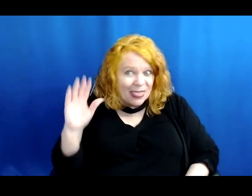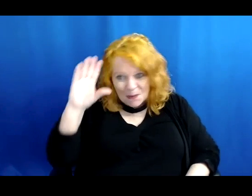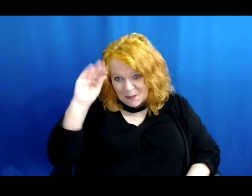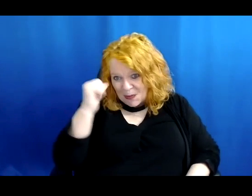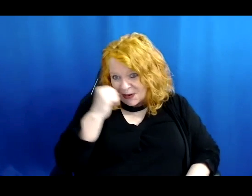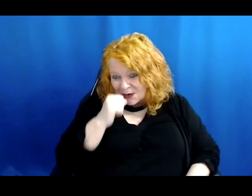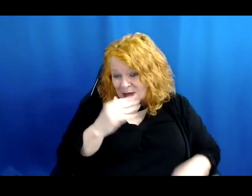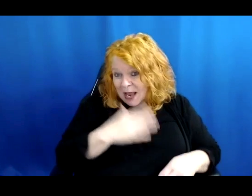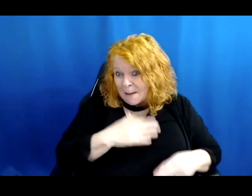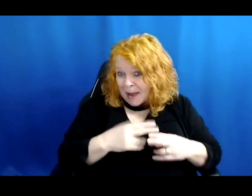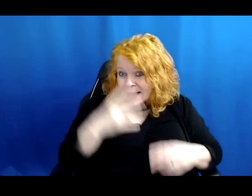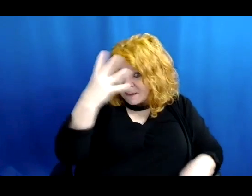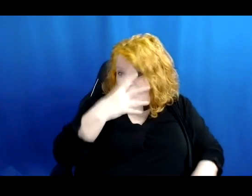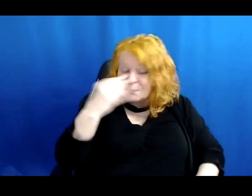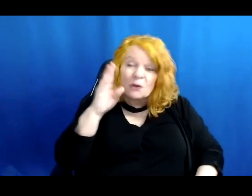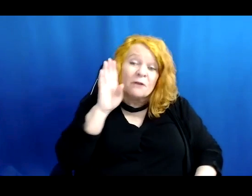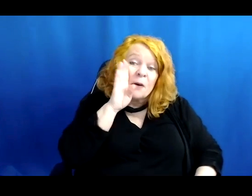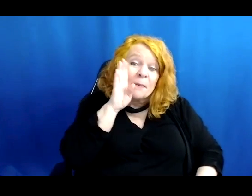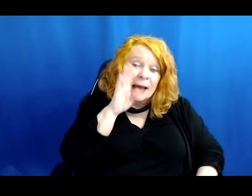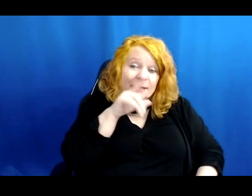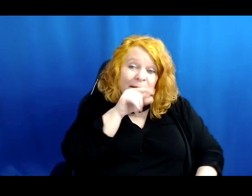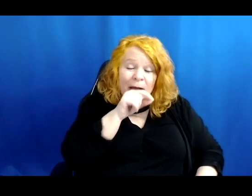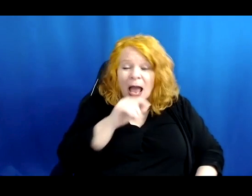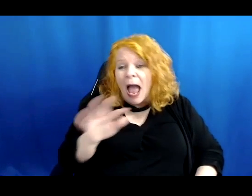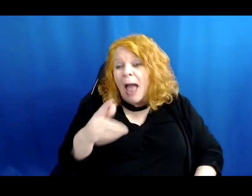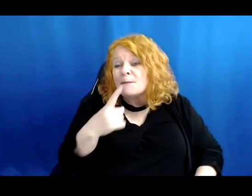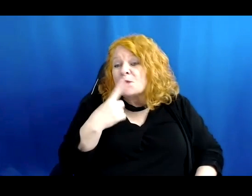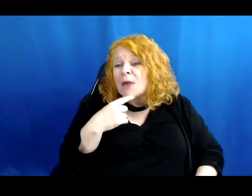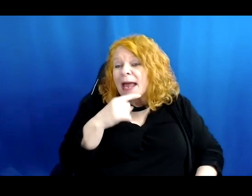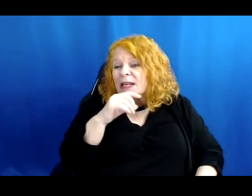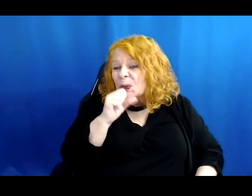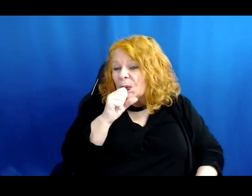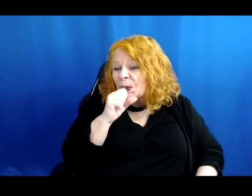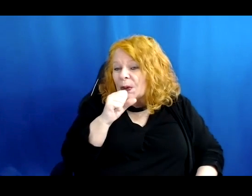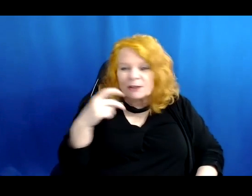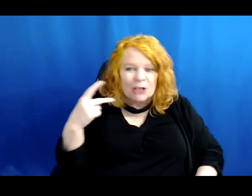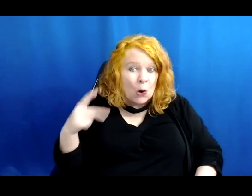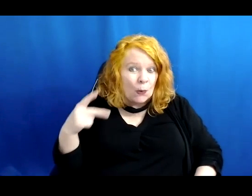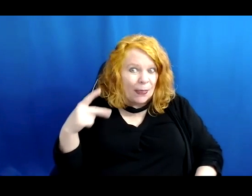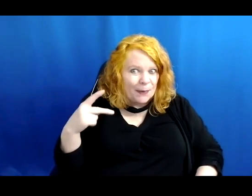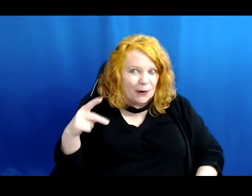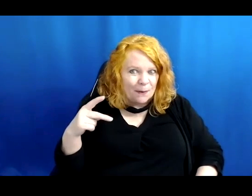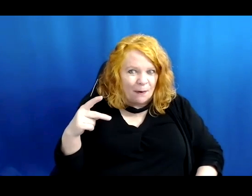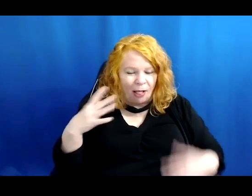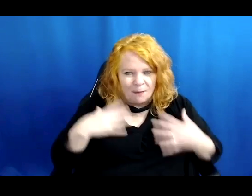Betty Bird.” “I am a reddish and orange and purple bird, I have a beautiful black